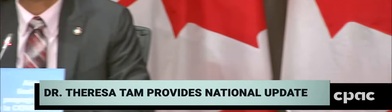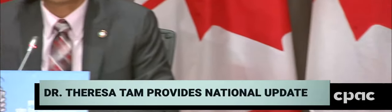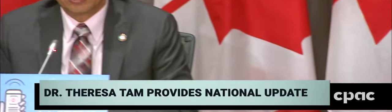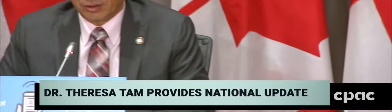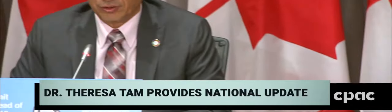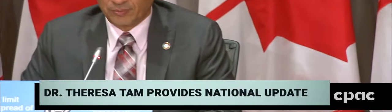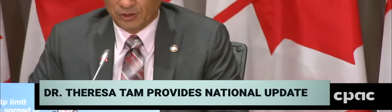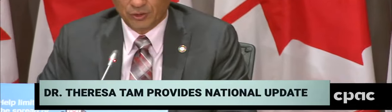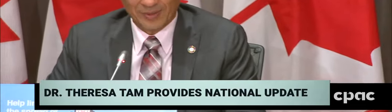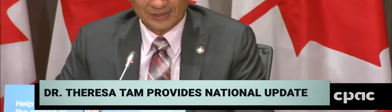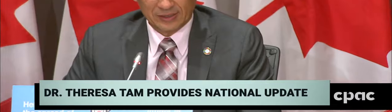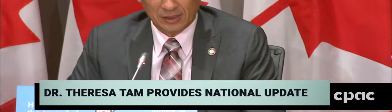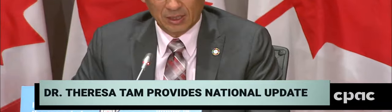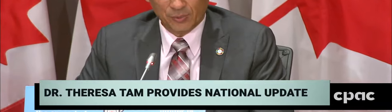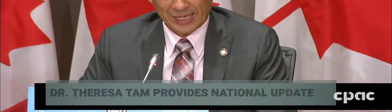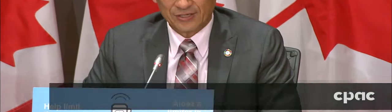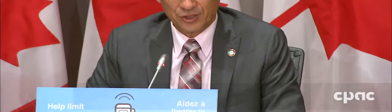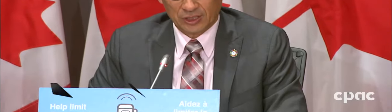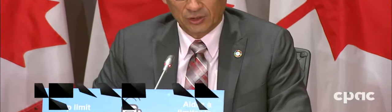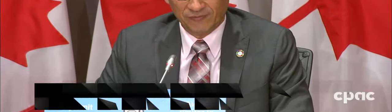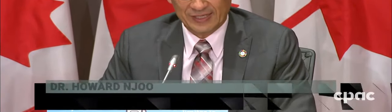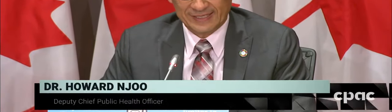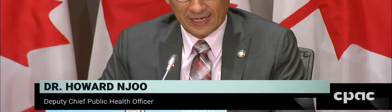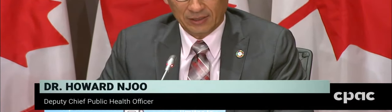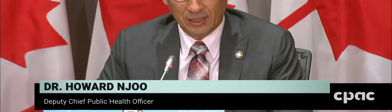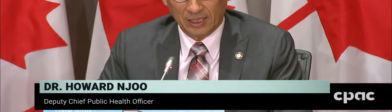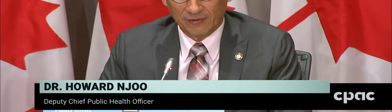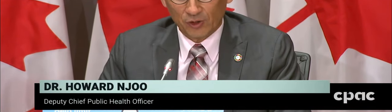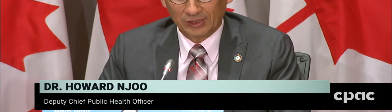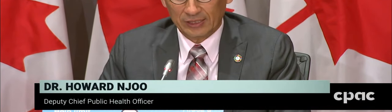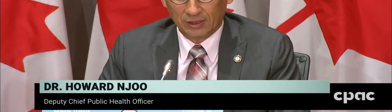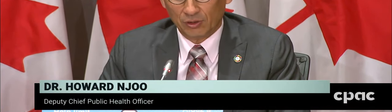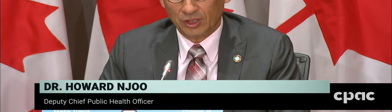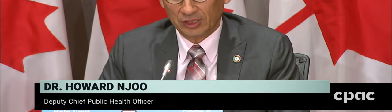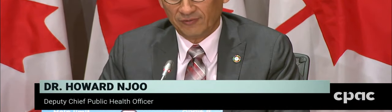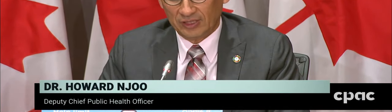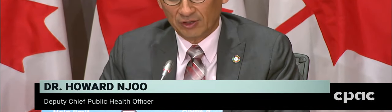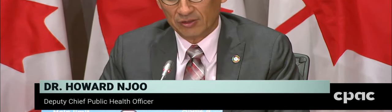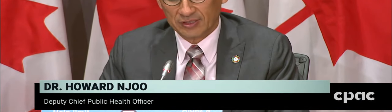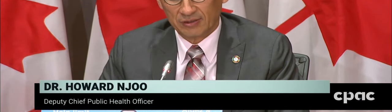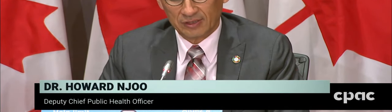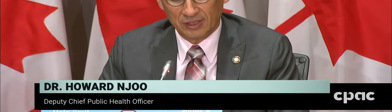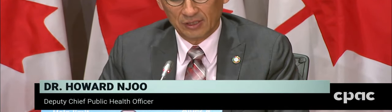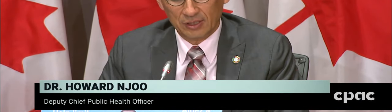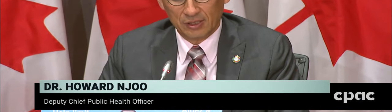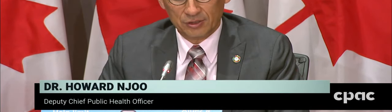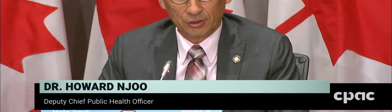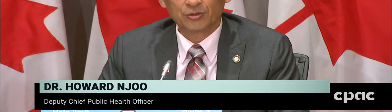[ Speaking French ] [Voice of Interpreter]: GOOD DAY.